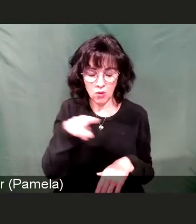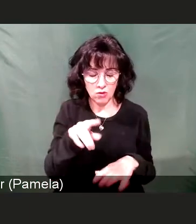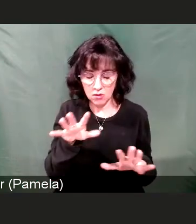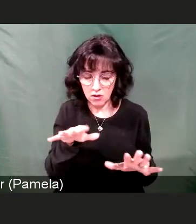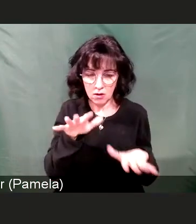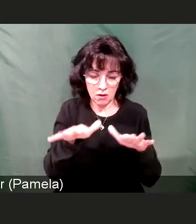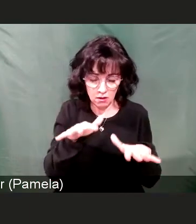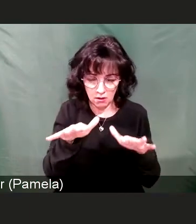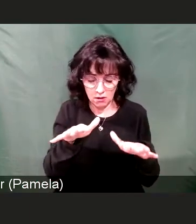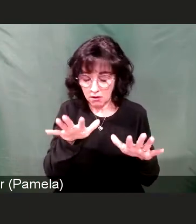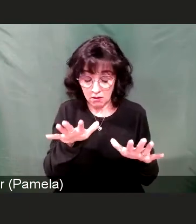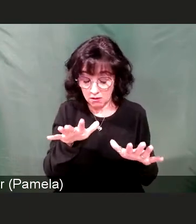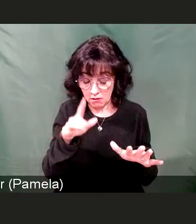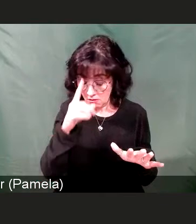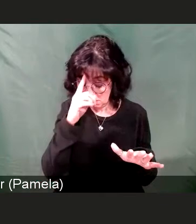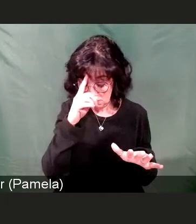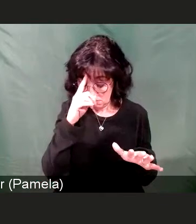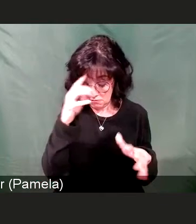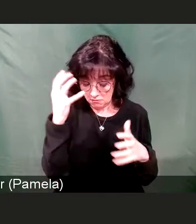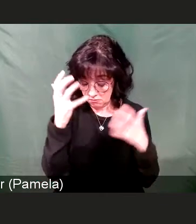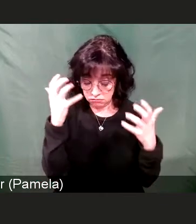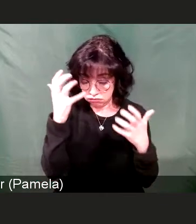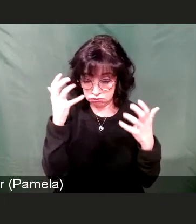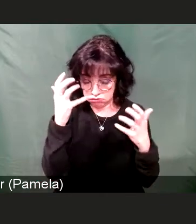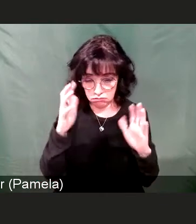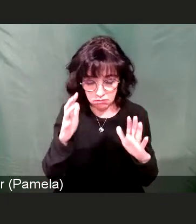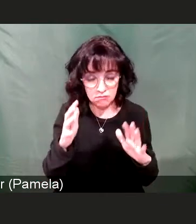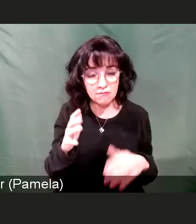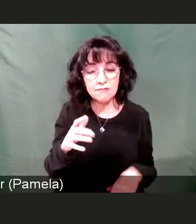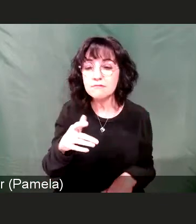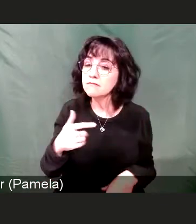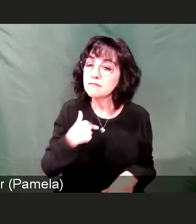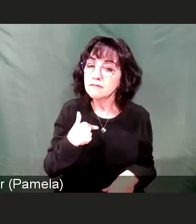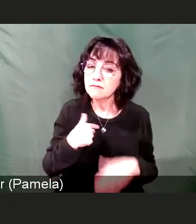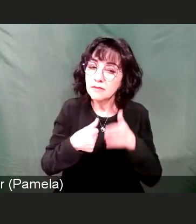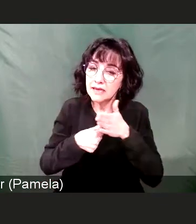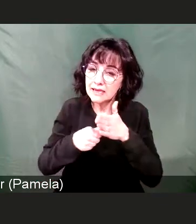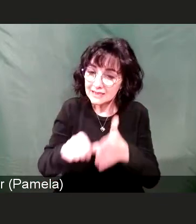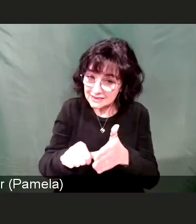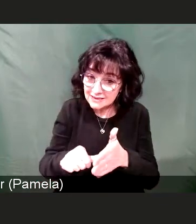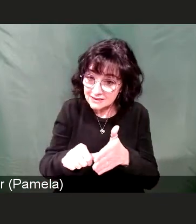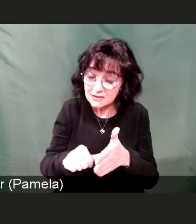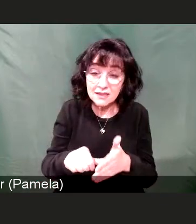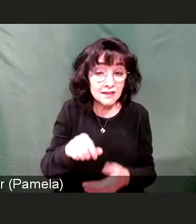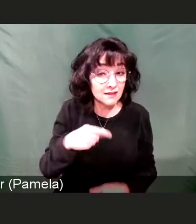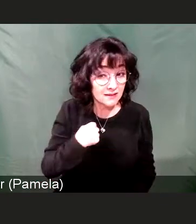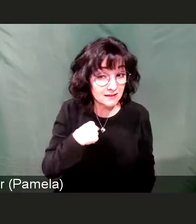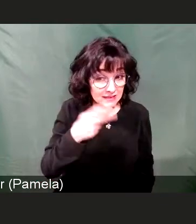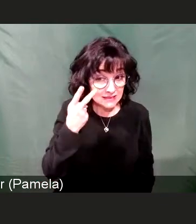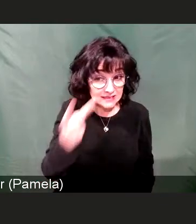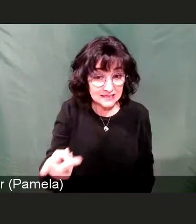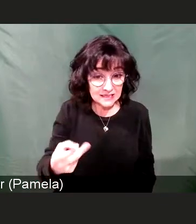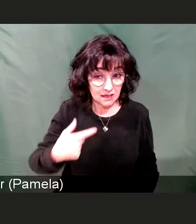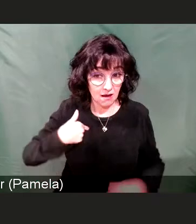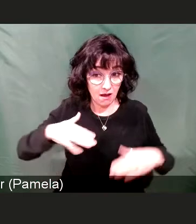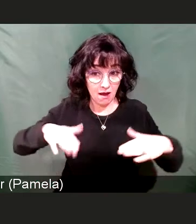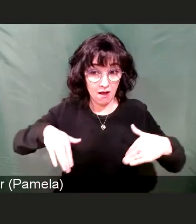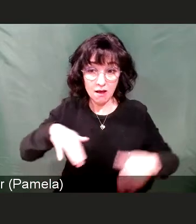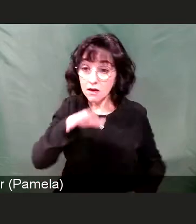that I did not mention there a hundred percent. There was no hundred percent guarantee that someone would not get very ill